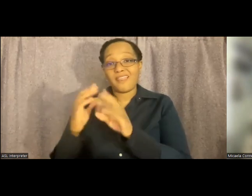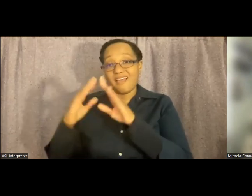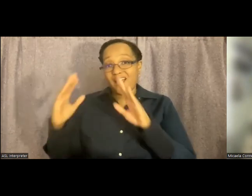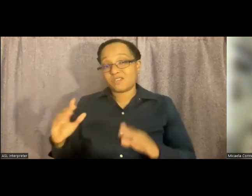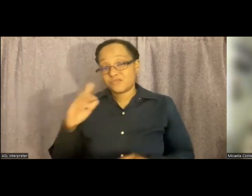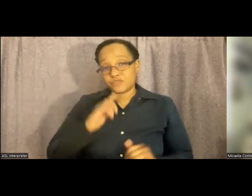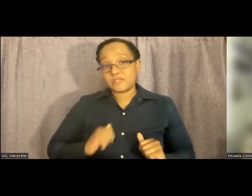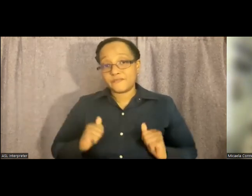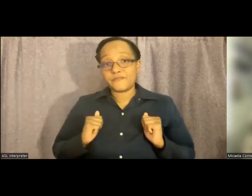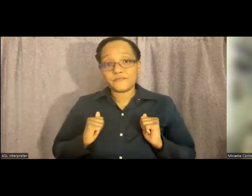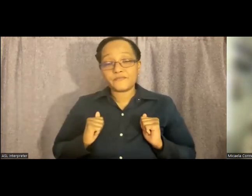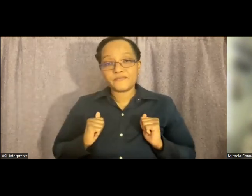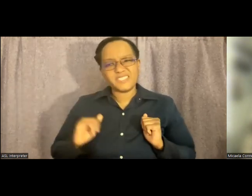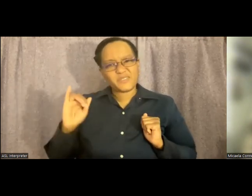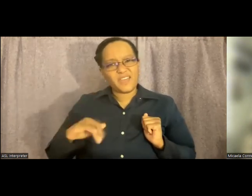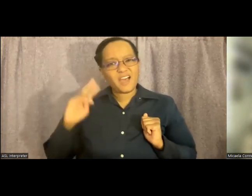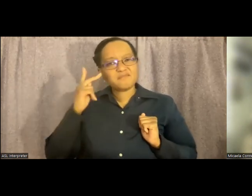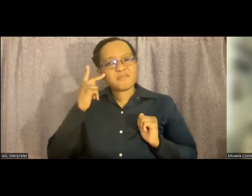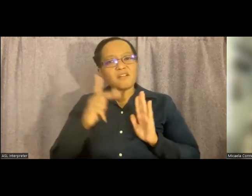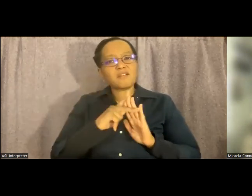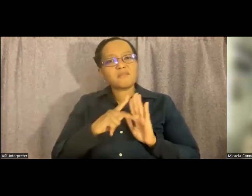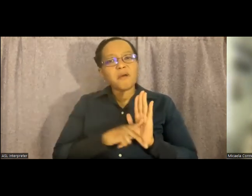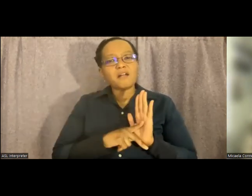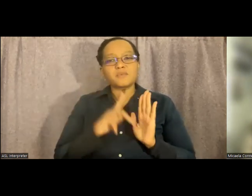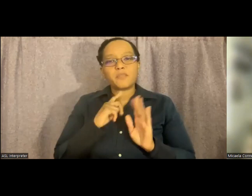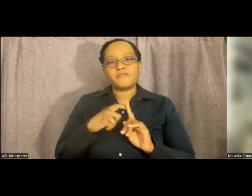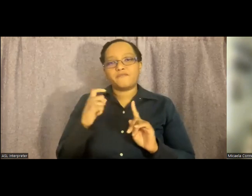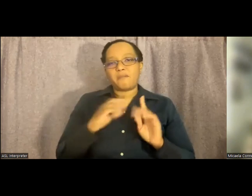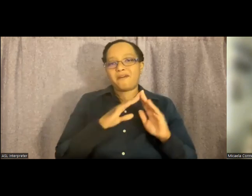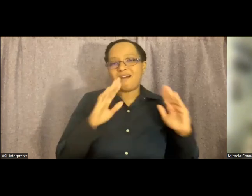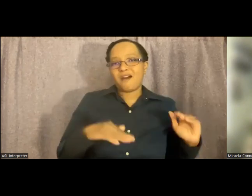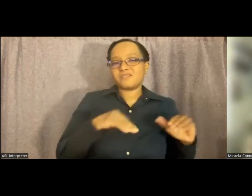That is really policymakers out of the housing infrastructure within our city and making